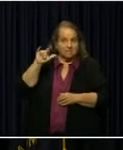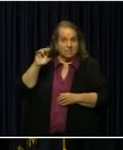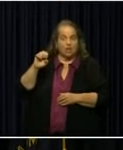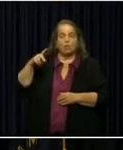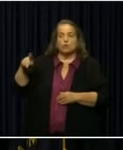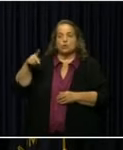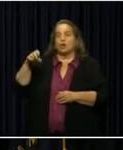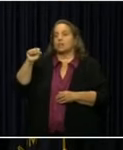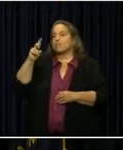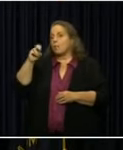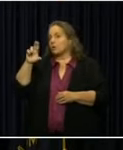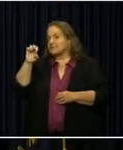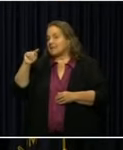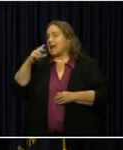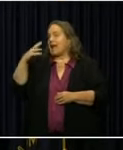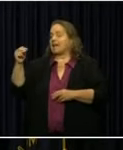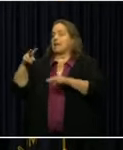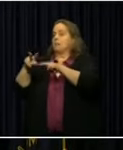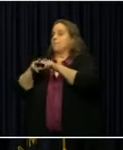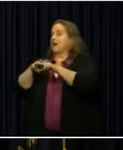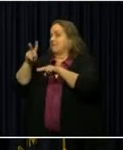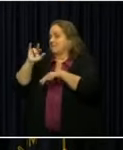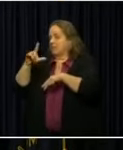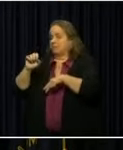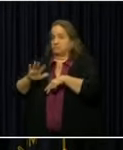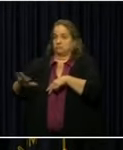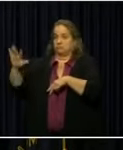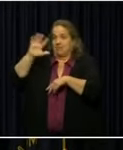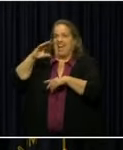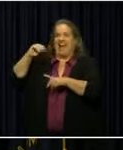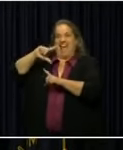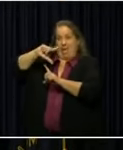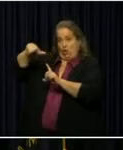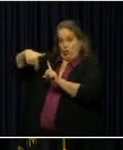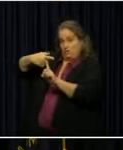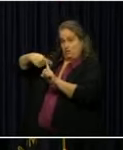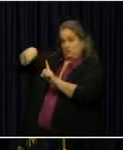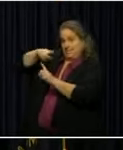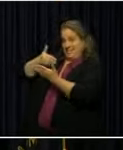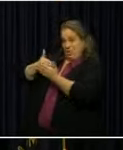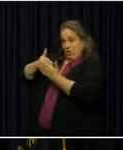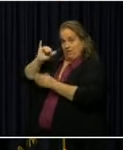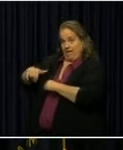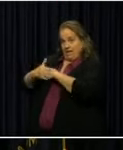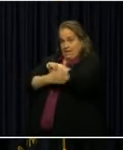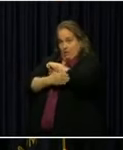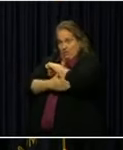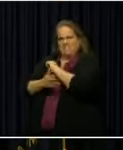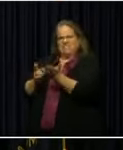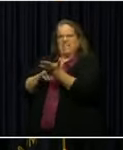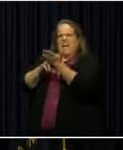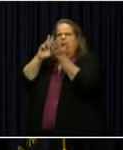TODAY WE'RE GOING TO GO AHEAD AND DO OUR UPDATE ON CASES SO THAT WE CAN THEN MOVE INTO SOME